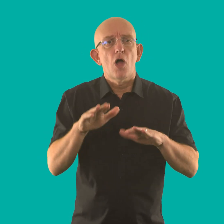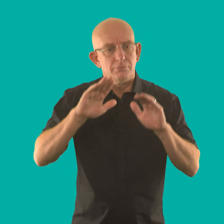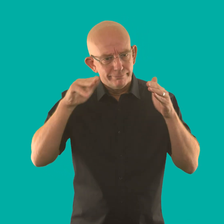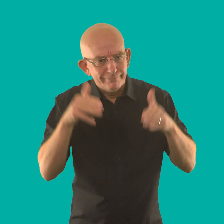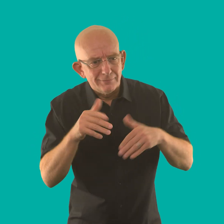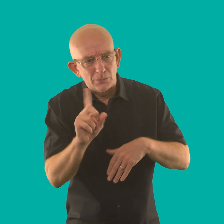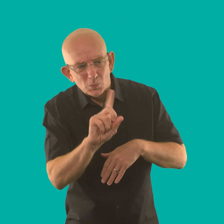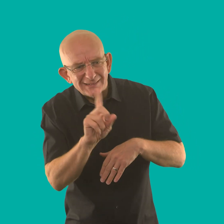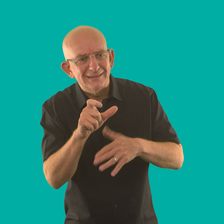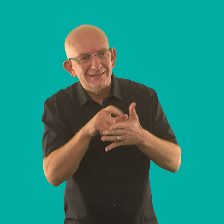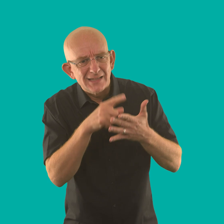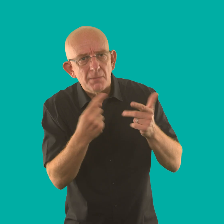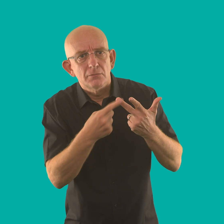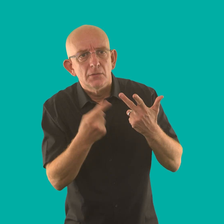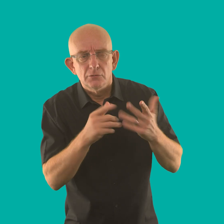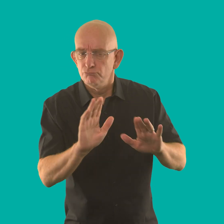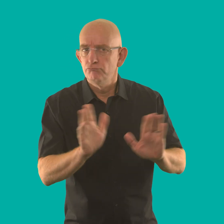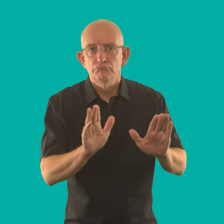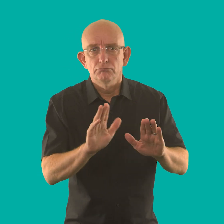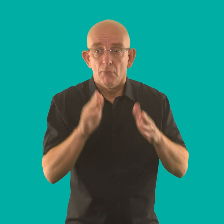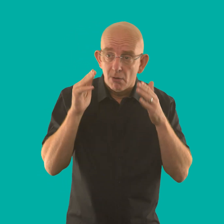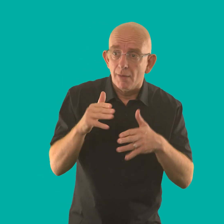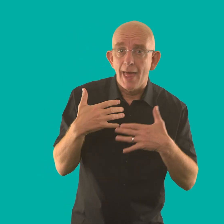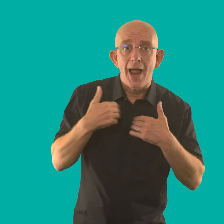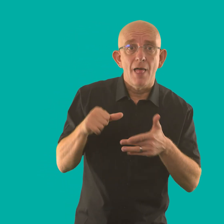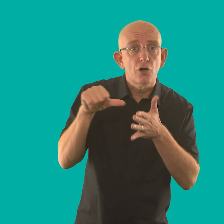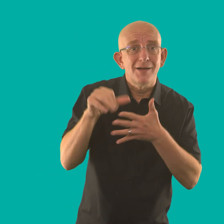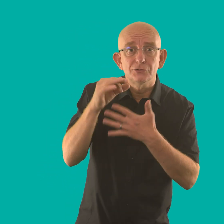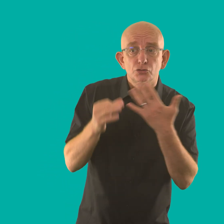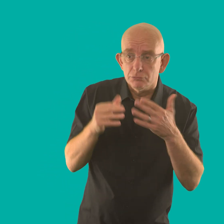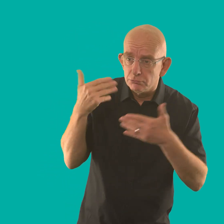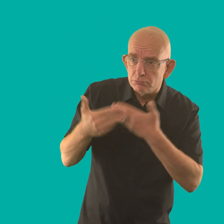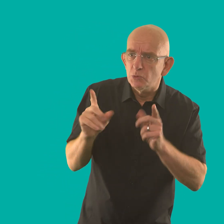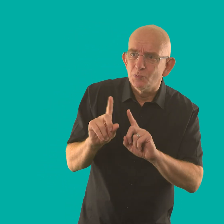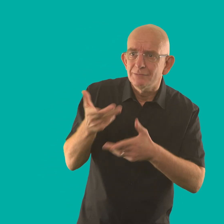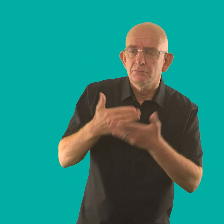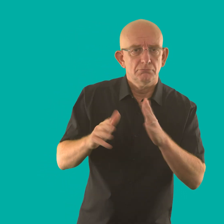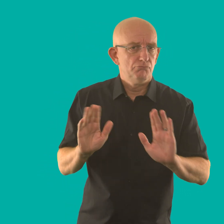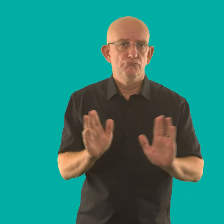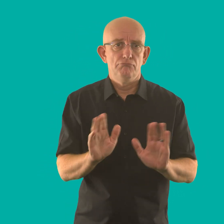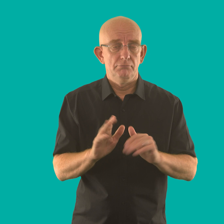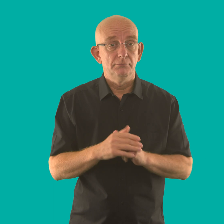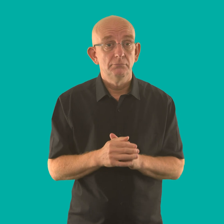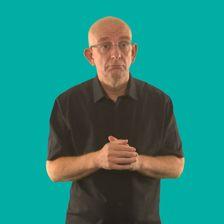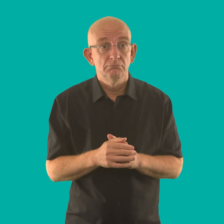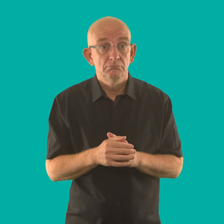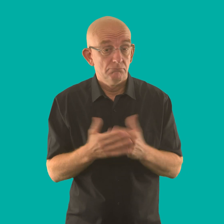It is not based on the disability or health condition itself.